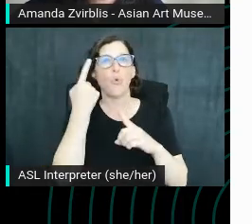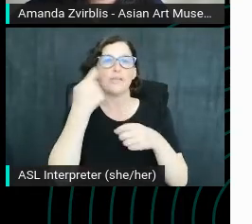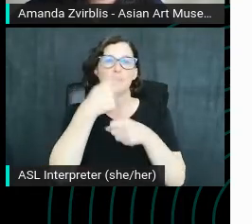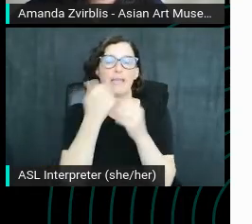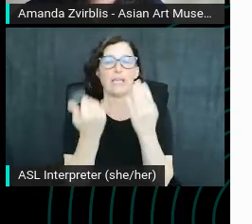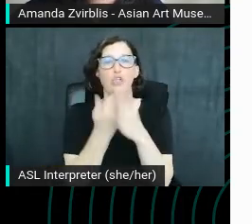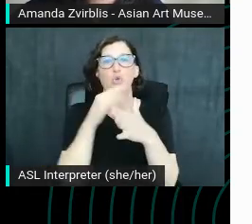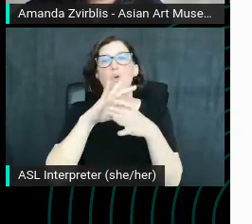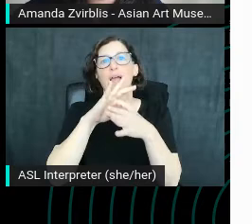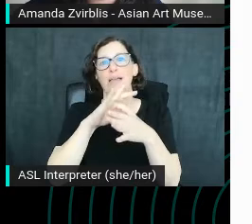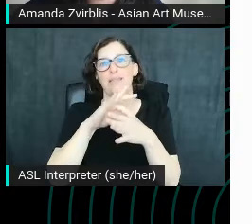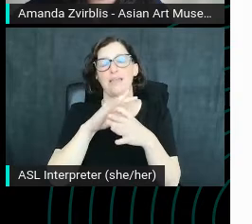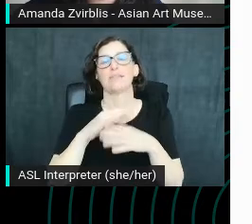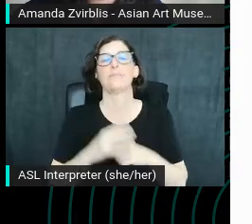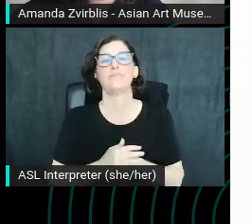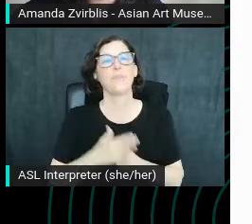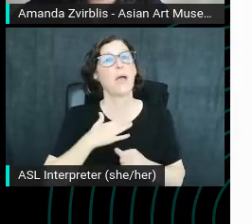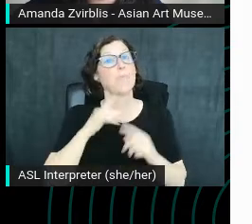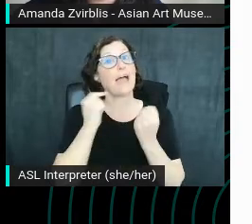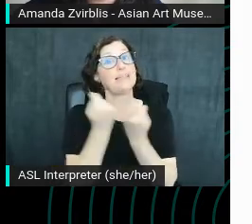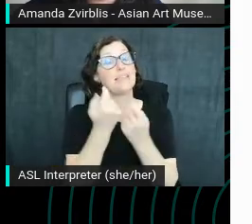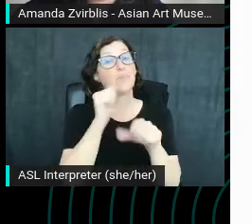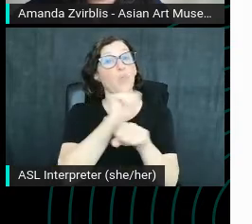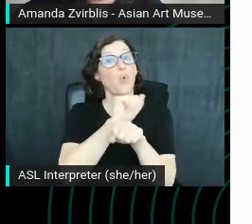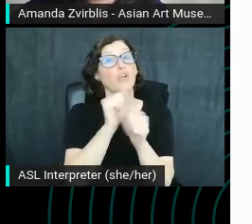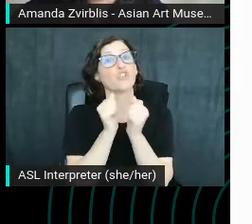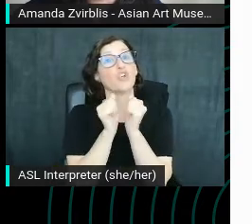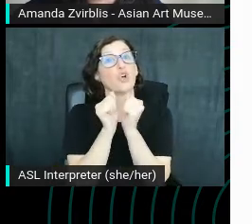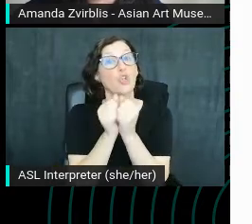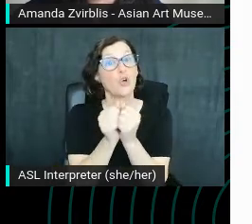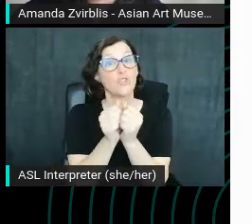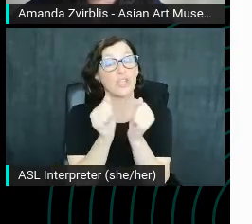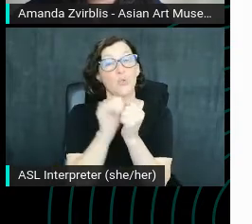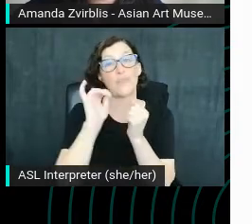My team works very closely with this position and the Communications team